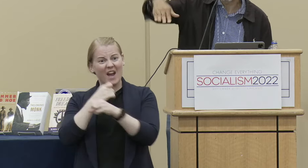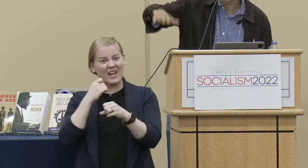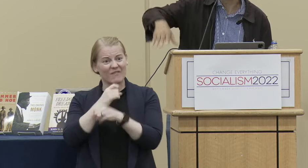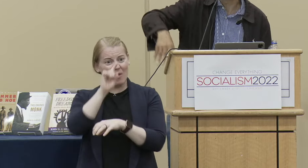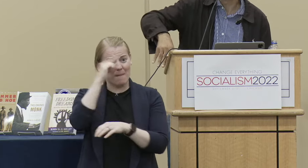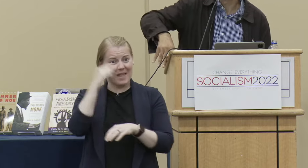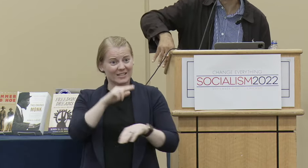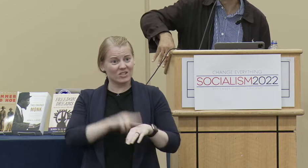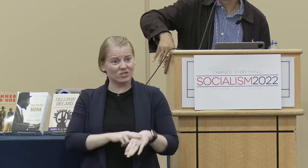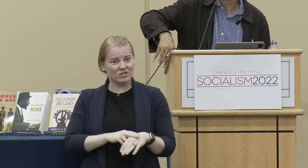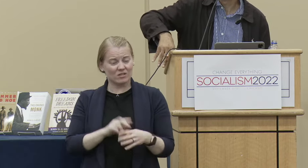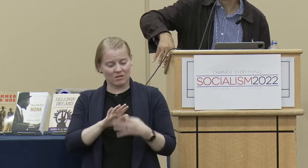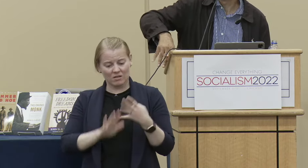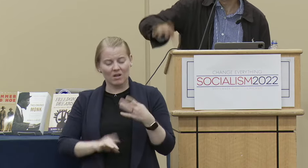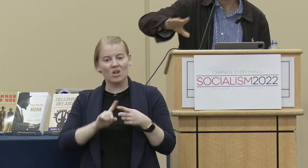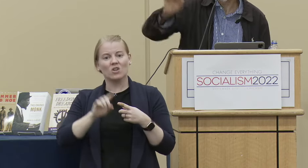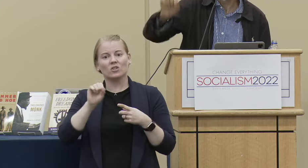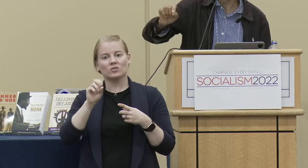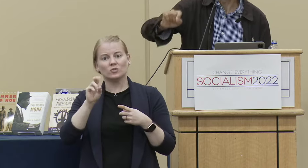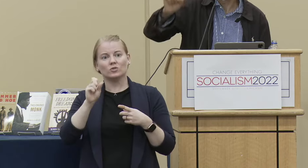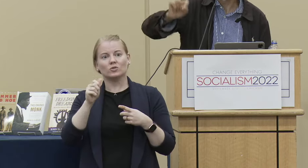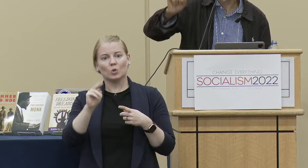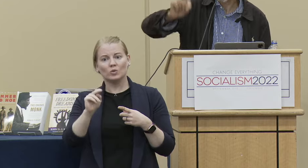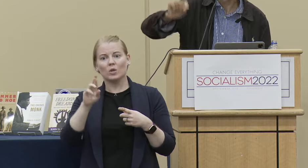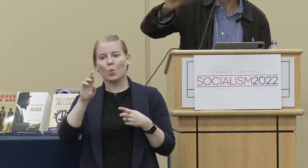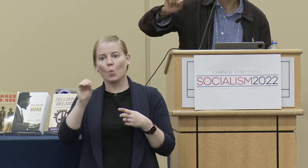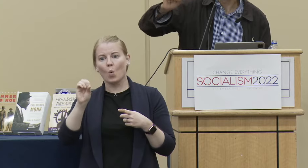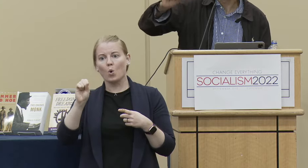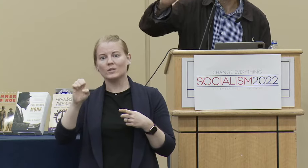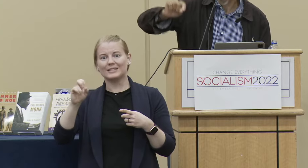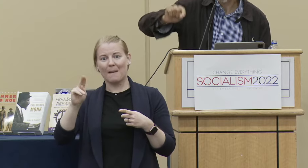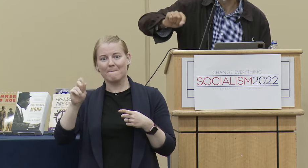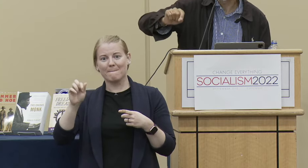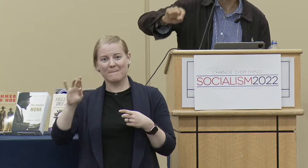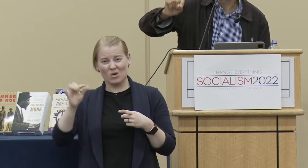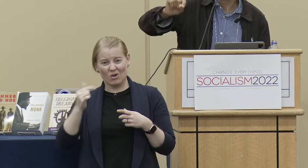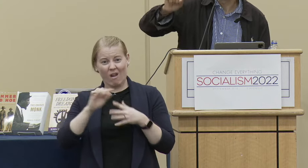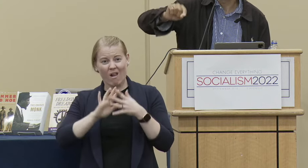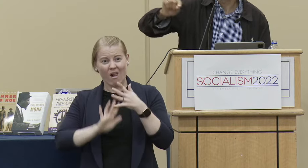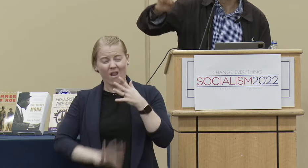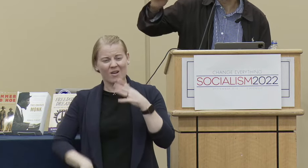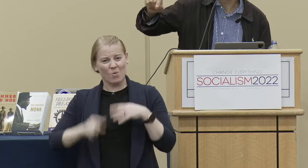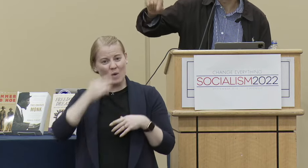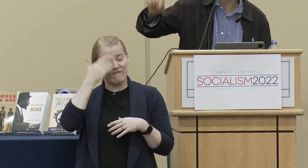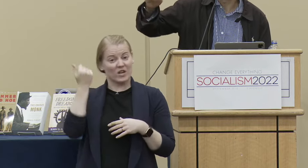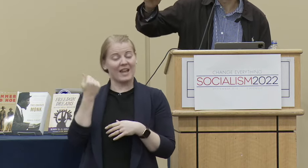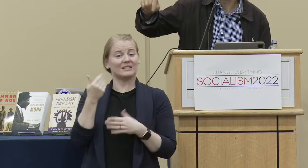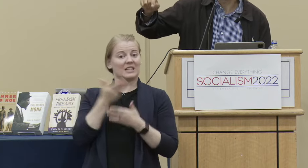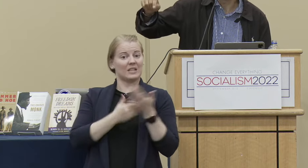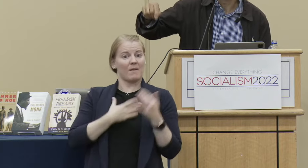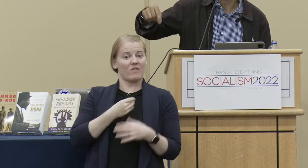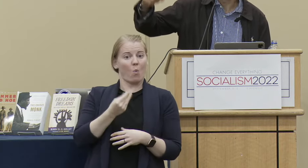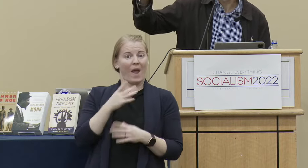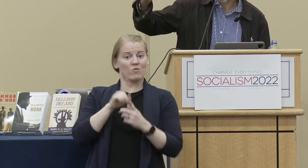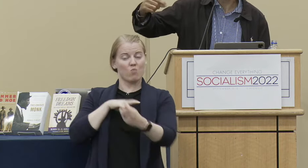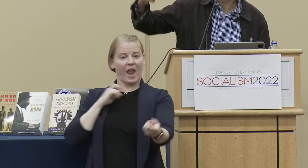fighting for the Black nation? Like Susan Rosenburg. We could go down the list. We forget that some of the white radicals